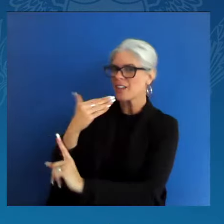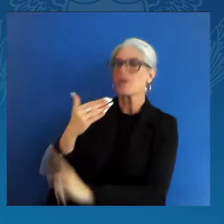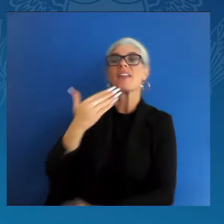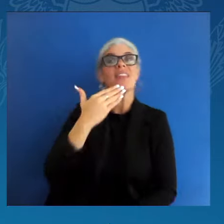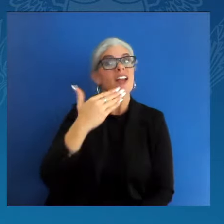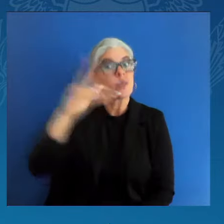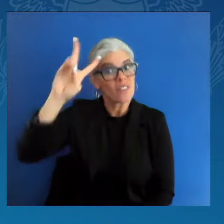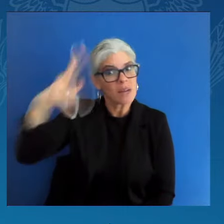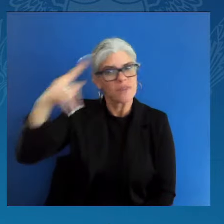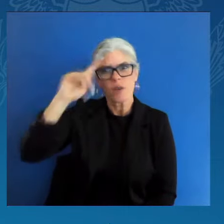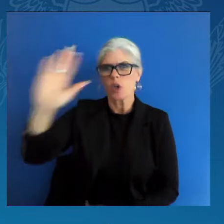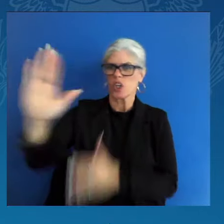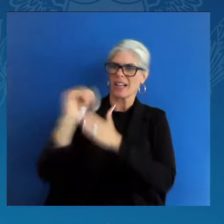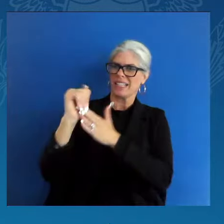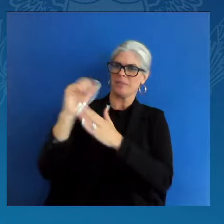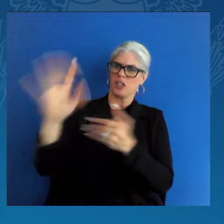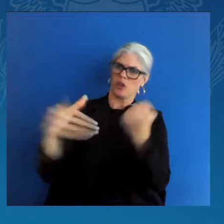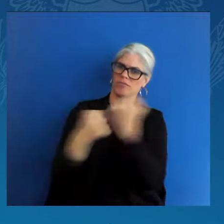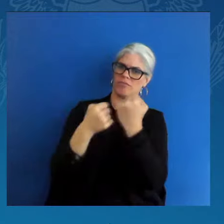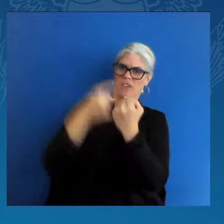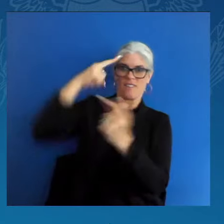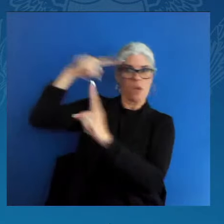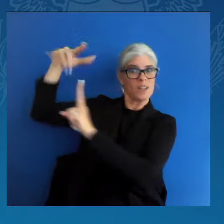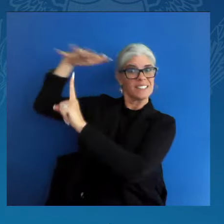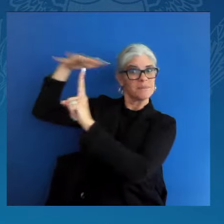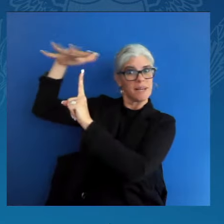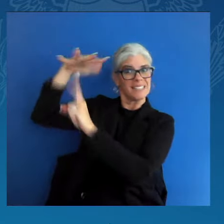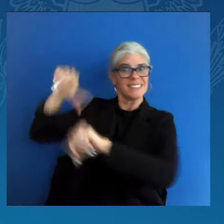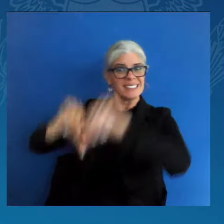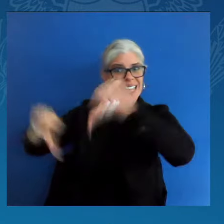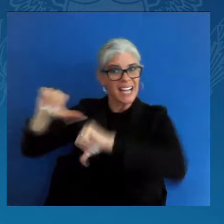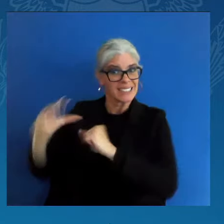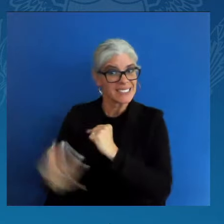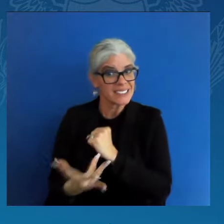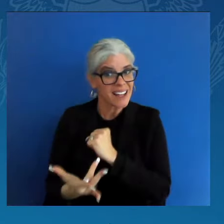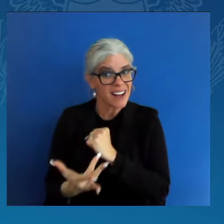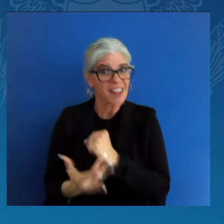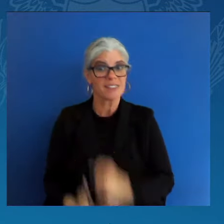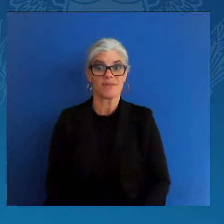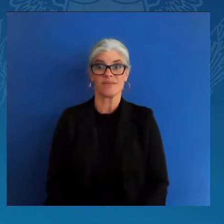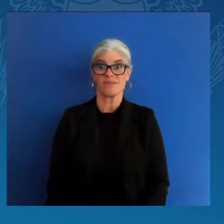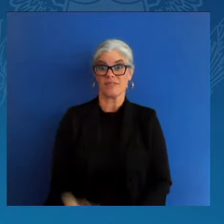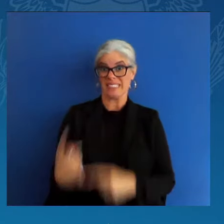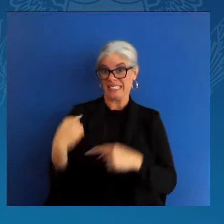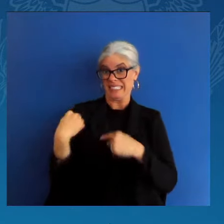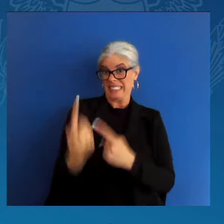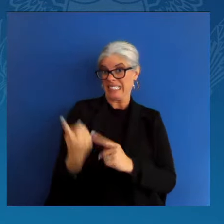Since last year's meeting, OSTP released a National Cislunar Science and Technology strategy